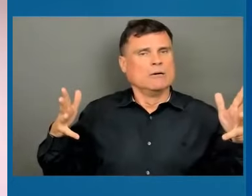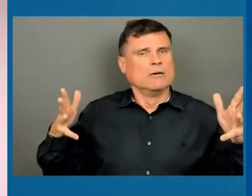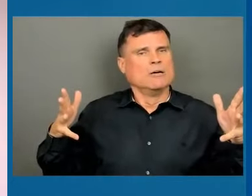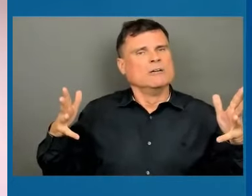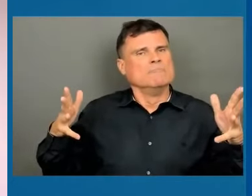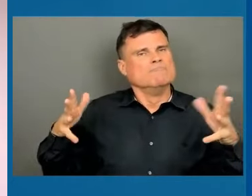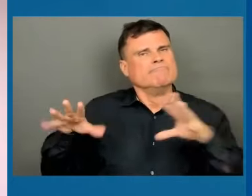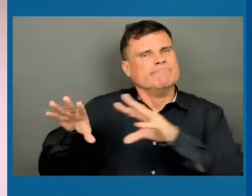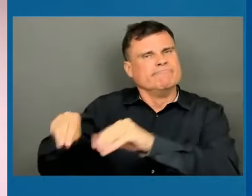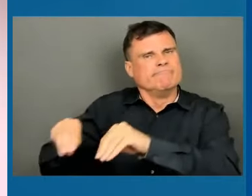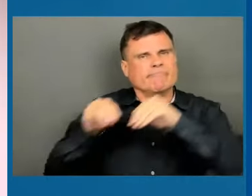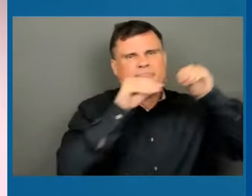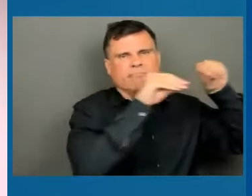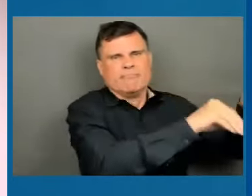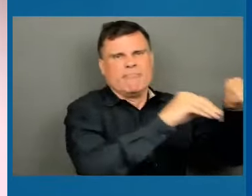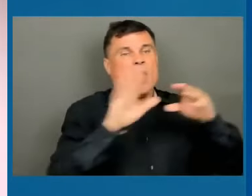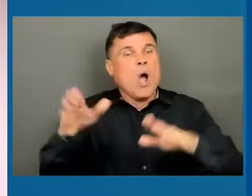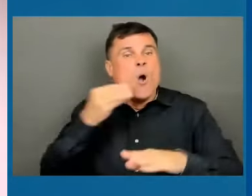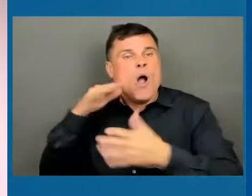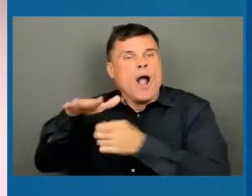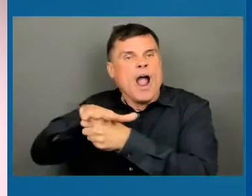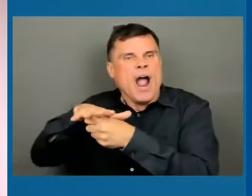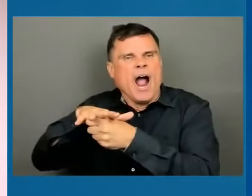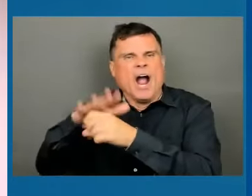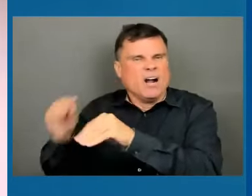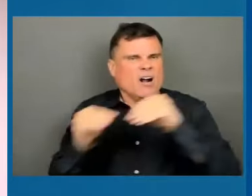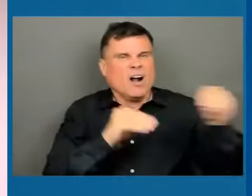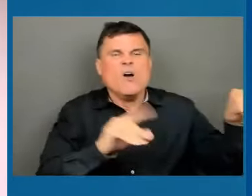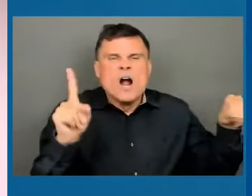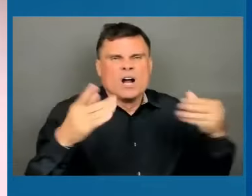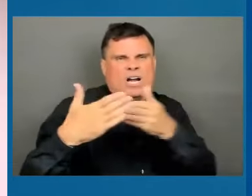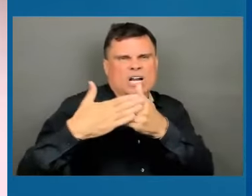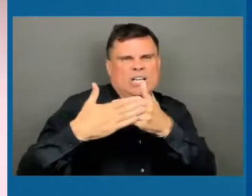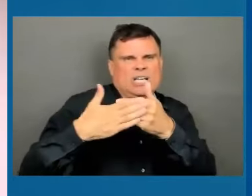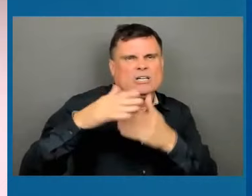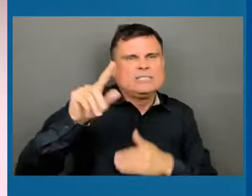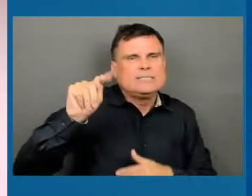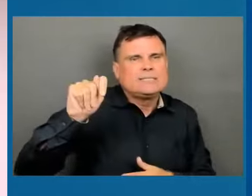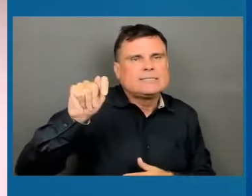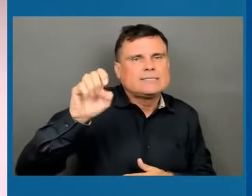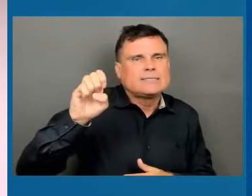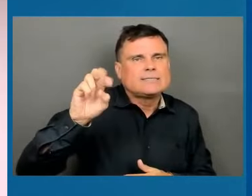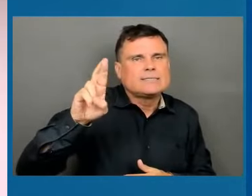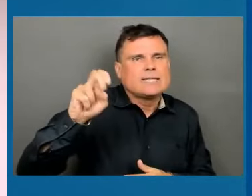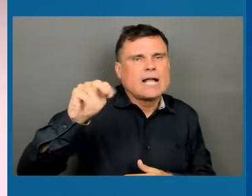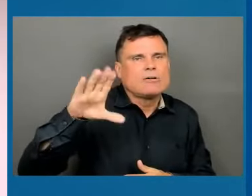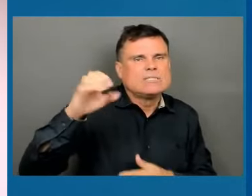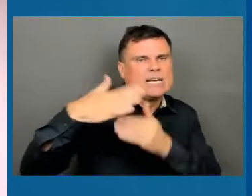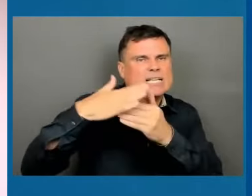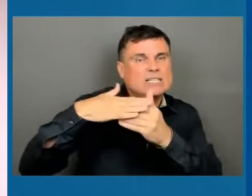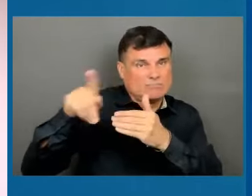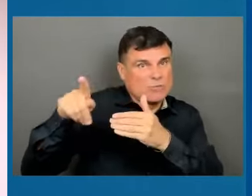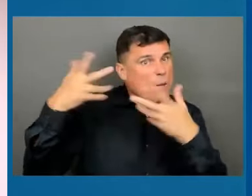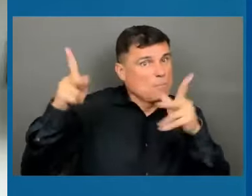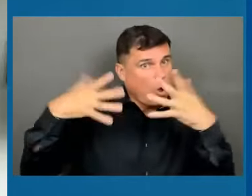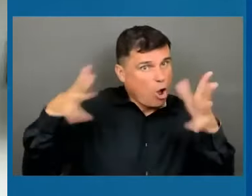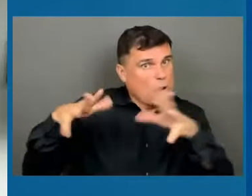evacuated. Do we know how many people have been evacuated at